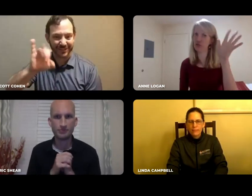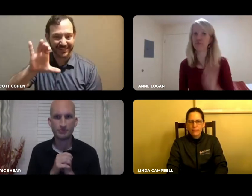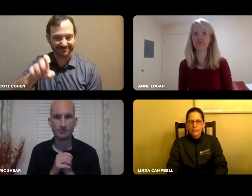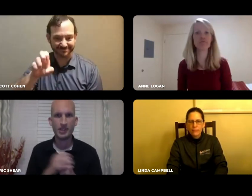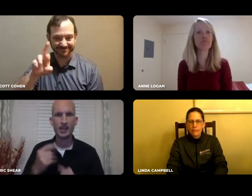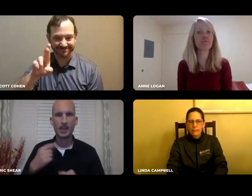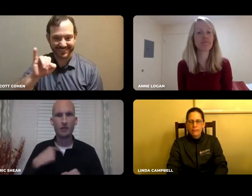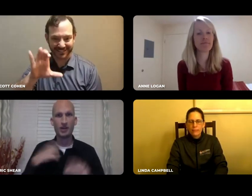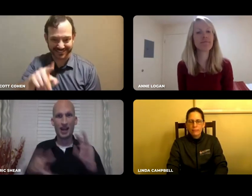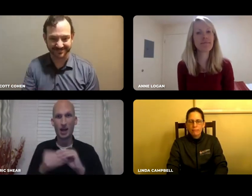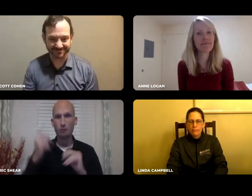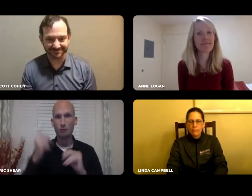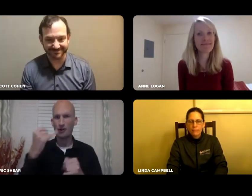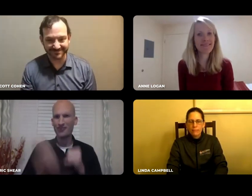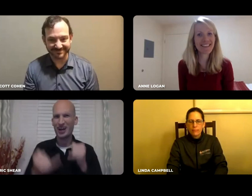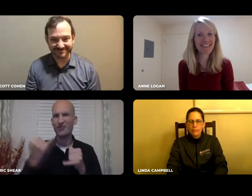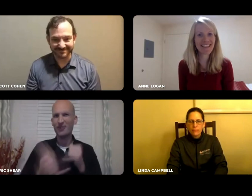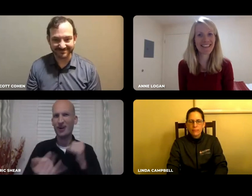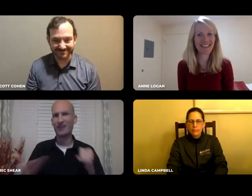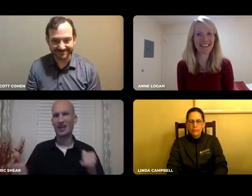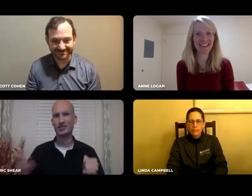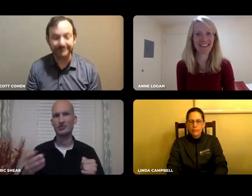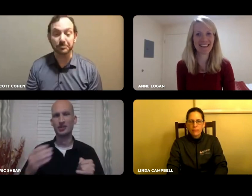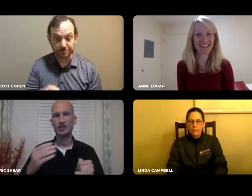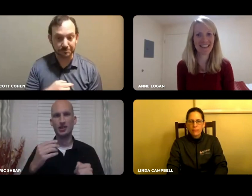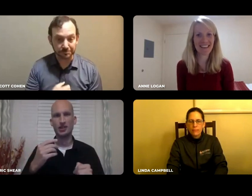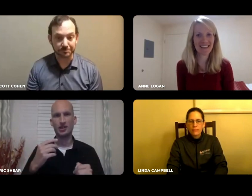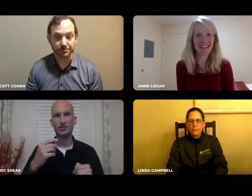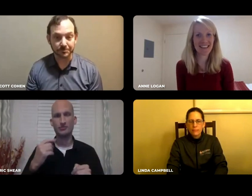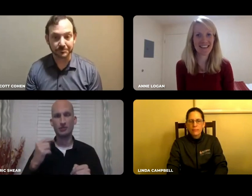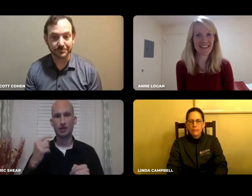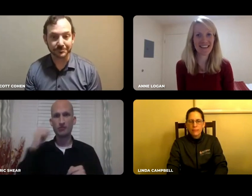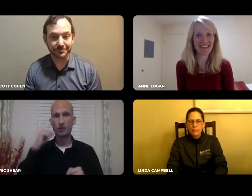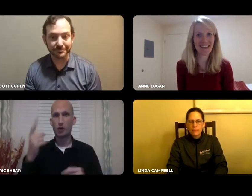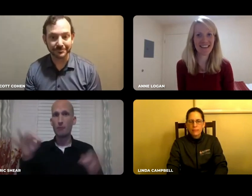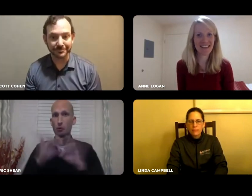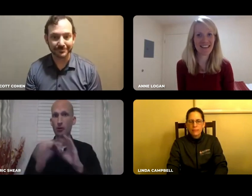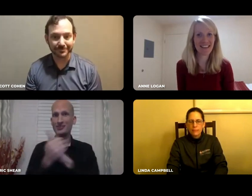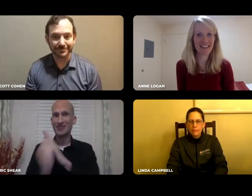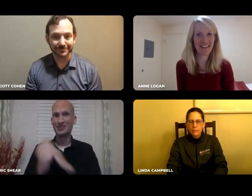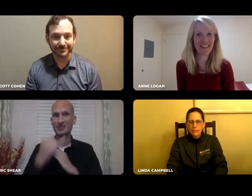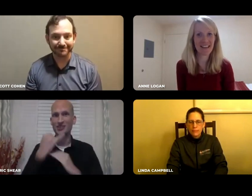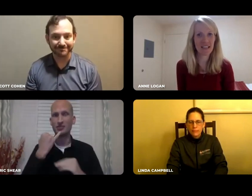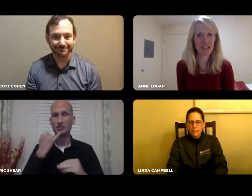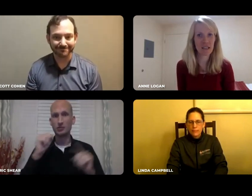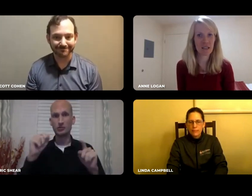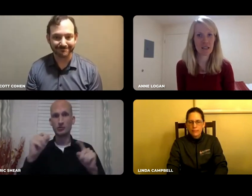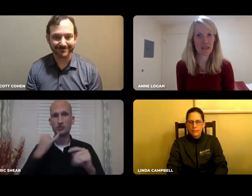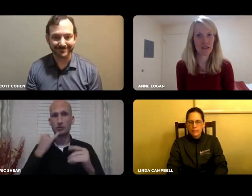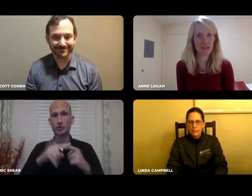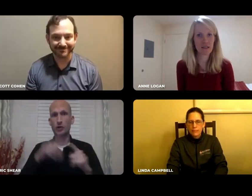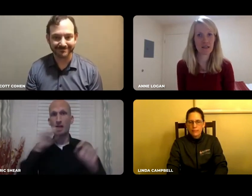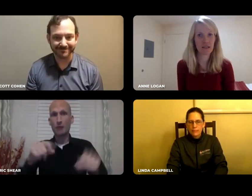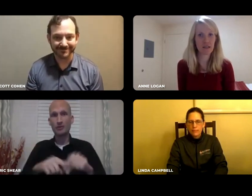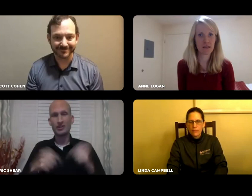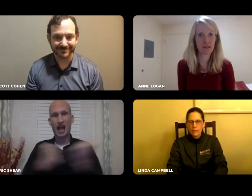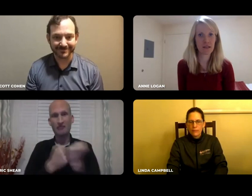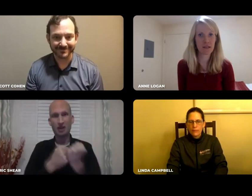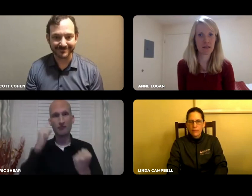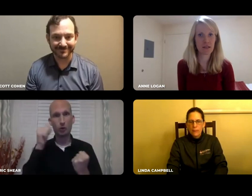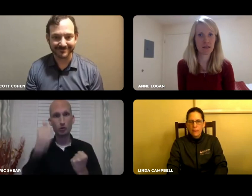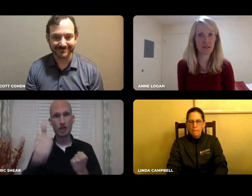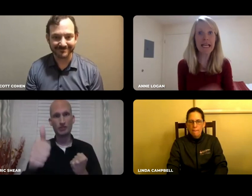Important skill to have Is to Be able to self-advocate.